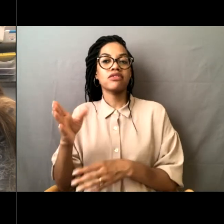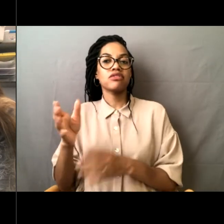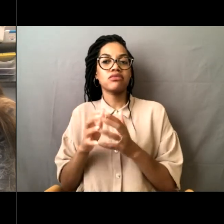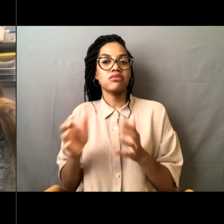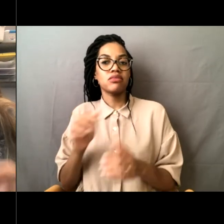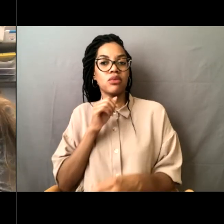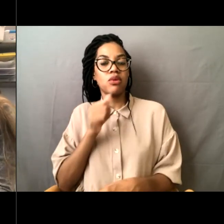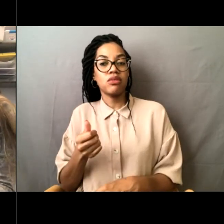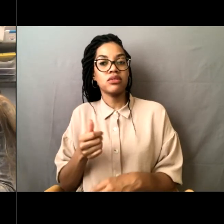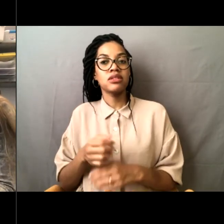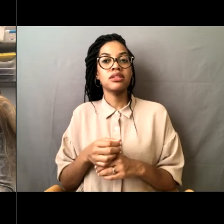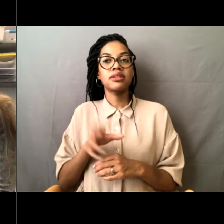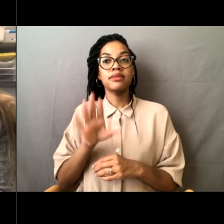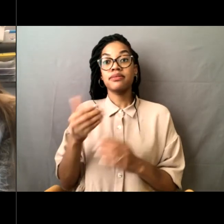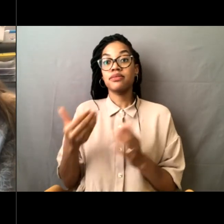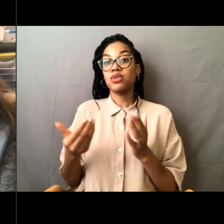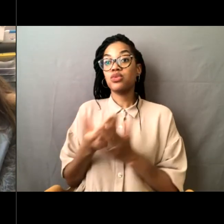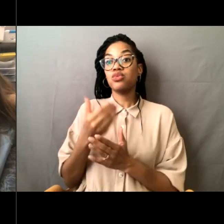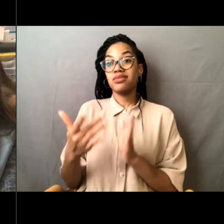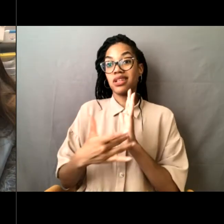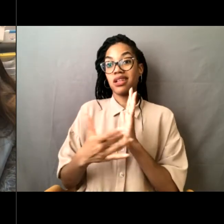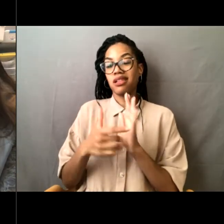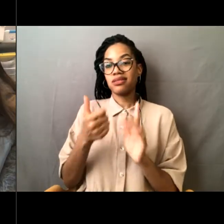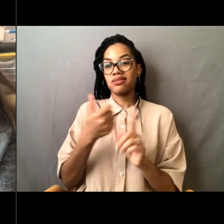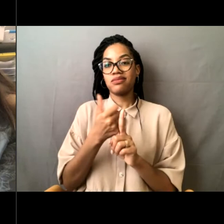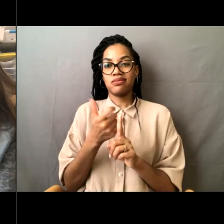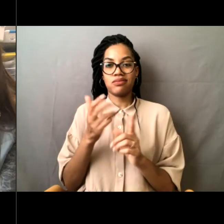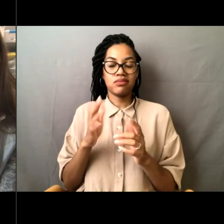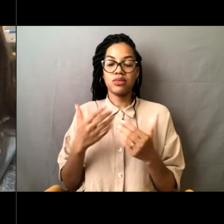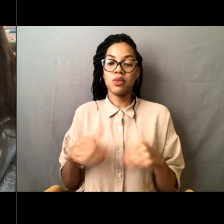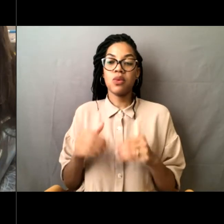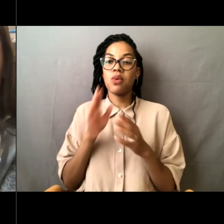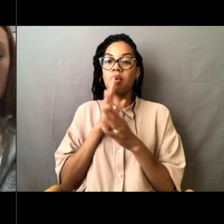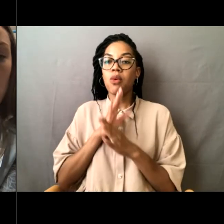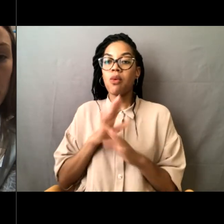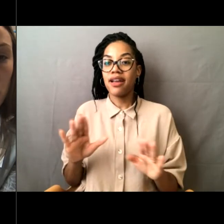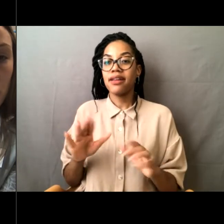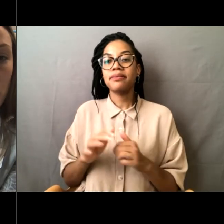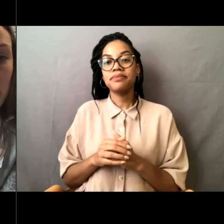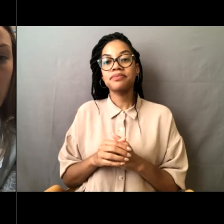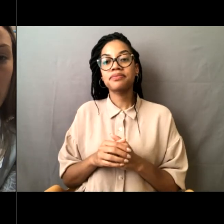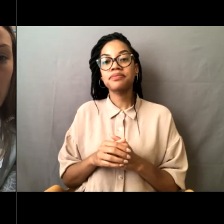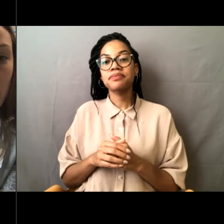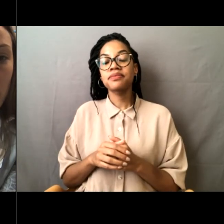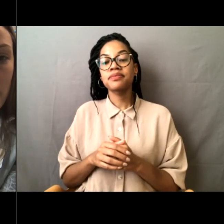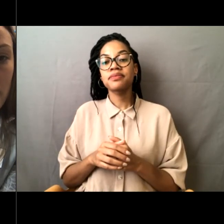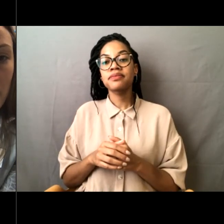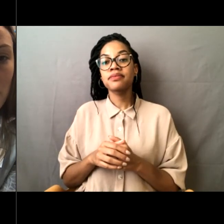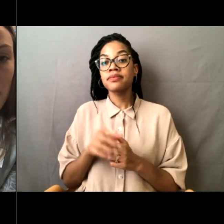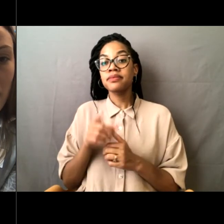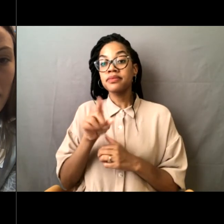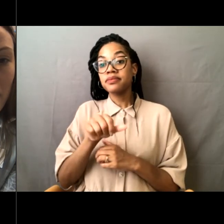Quieter than a lot of other ROVs that are on the market, which is really cool. And then one of the things I'll show you is that, let's see.